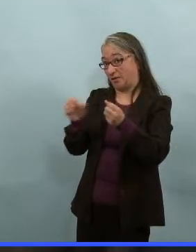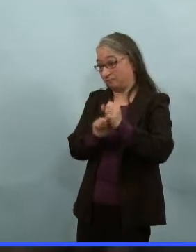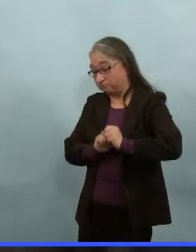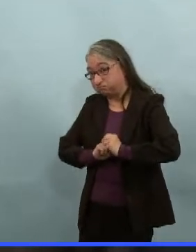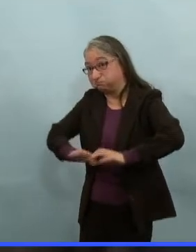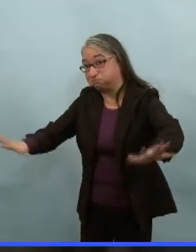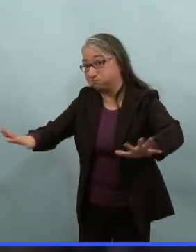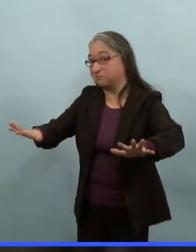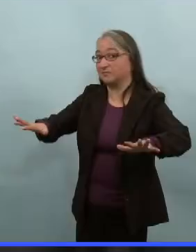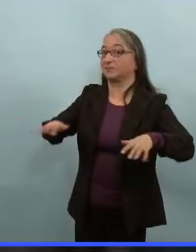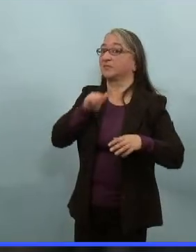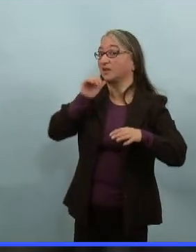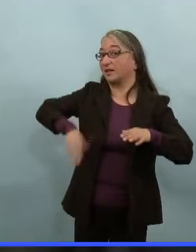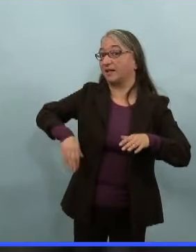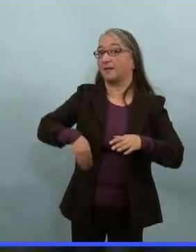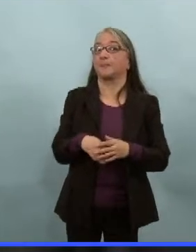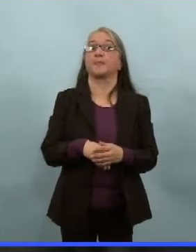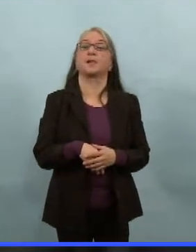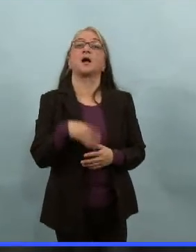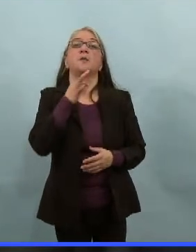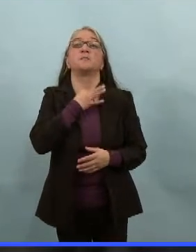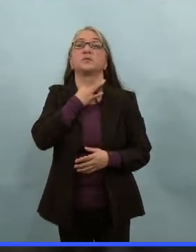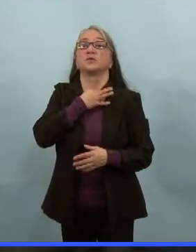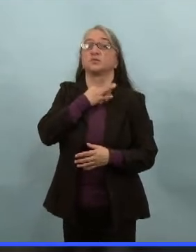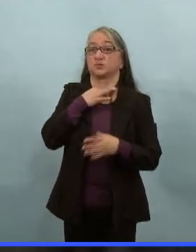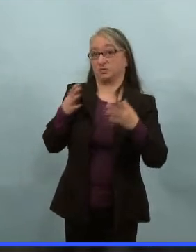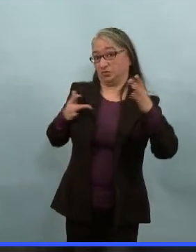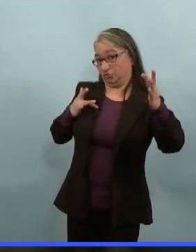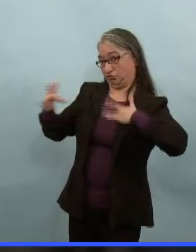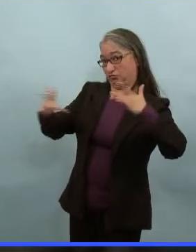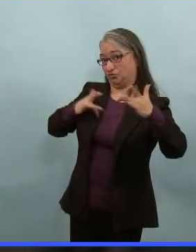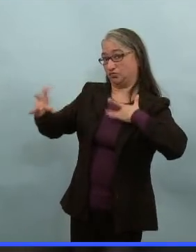how concerned are you and what message are you relaying to your colleagues on the acute